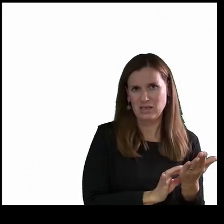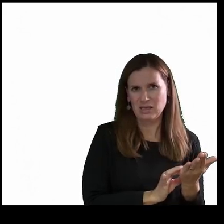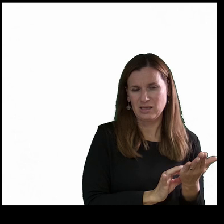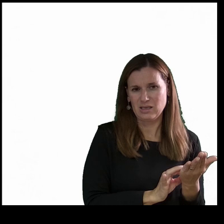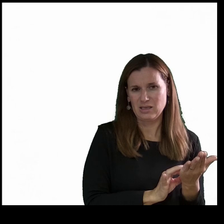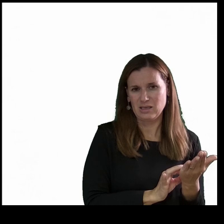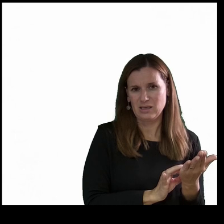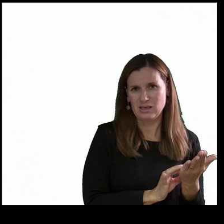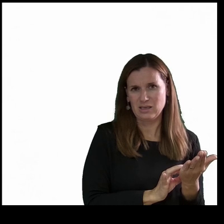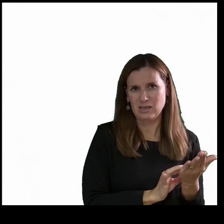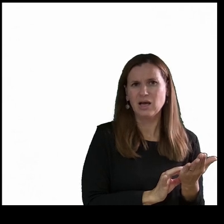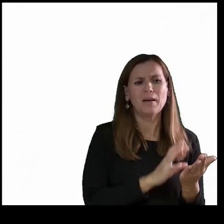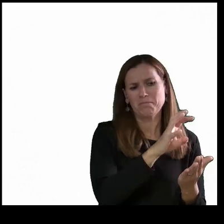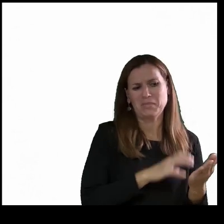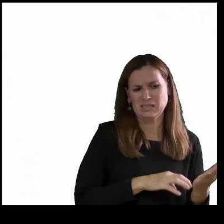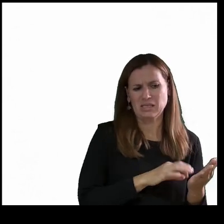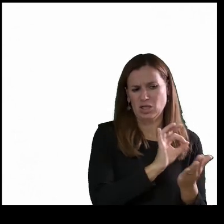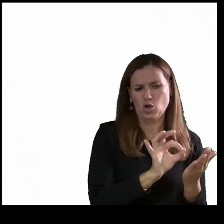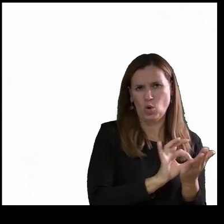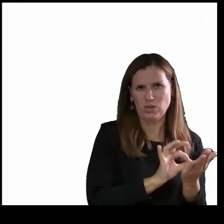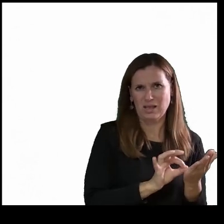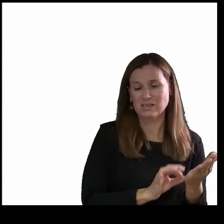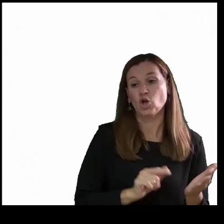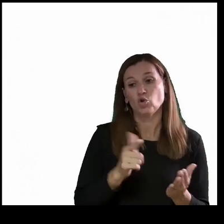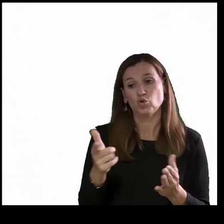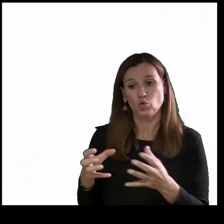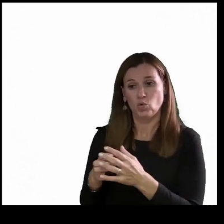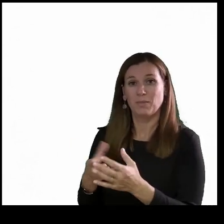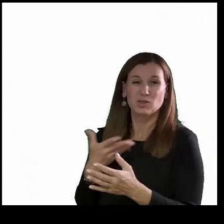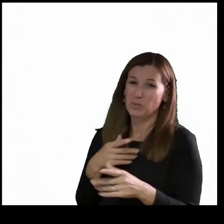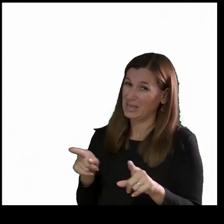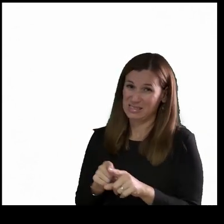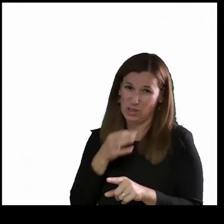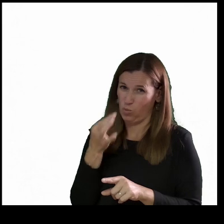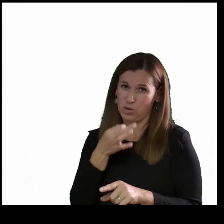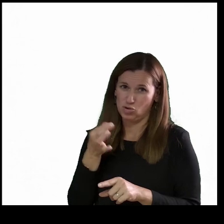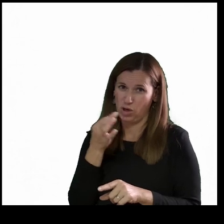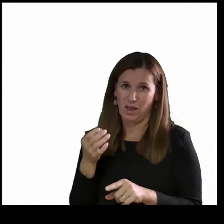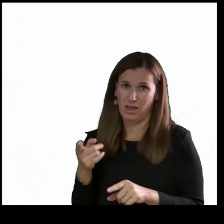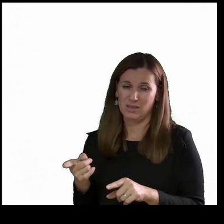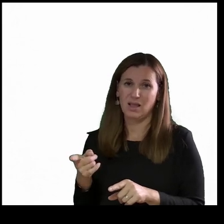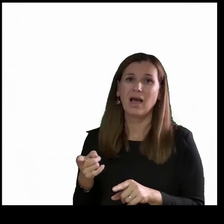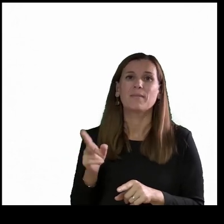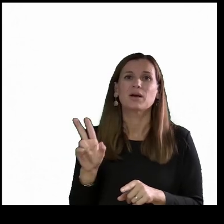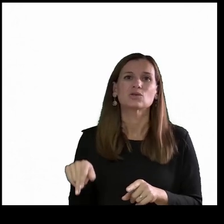text, as text, while the others received the same questions, but doubled and helped with images